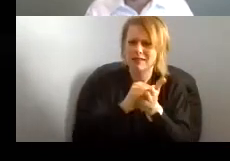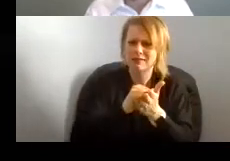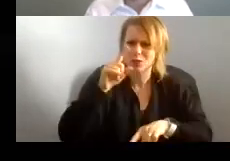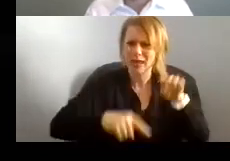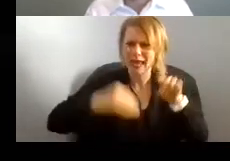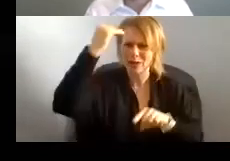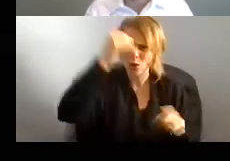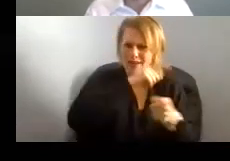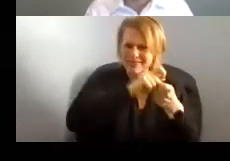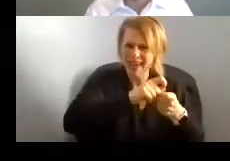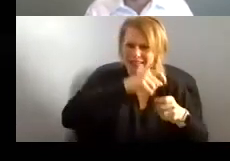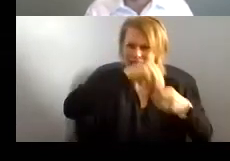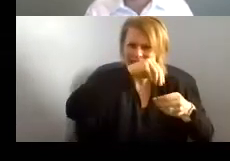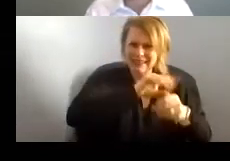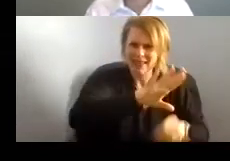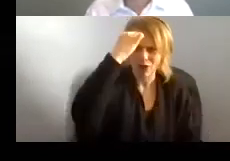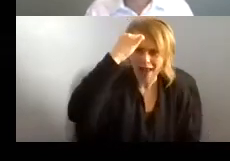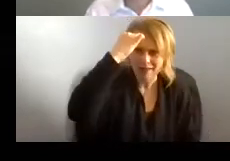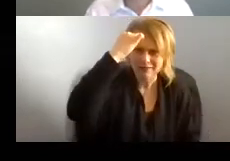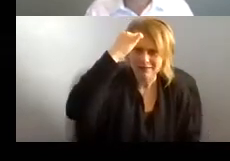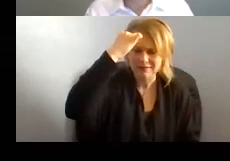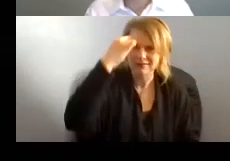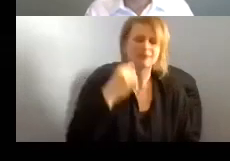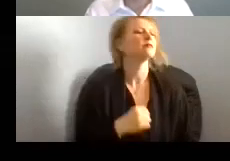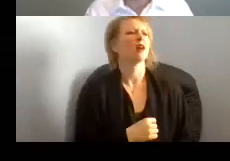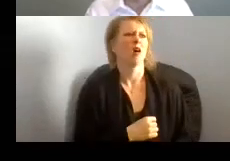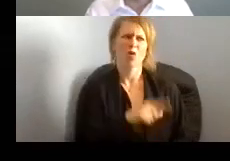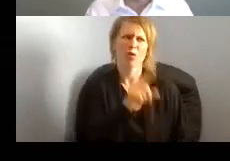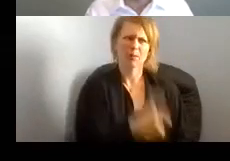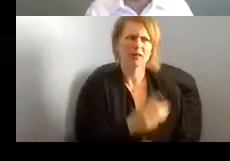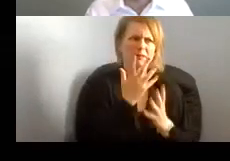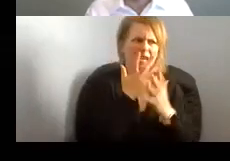You don’t want to say things like, you must be angry. Because you’re telling someone else how to feel.